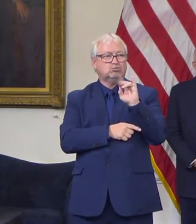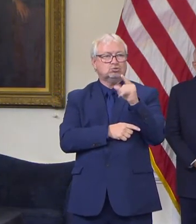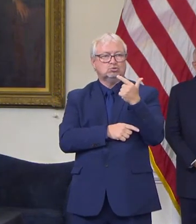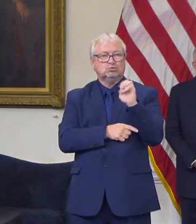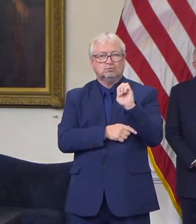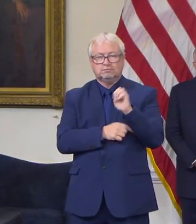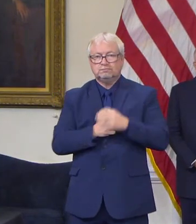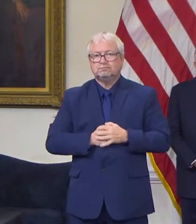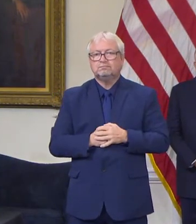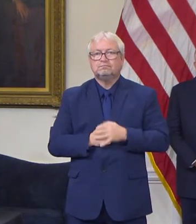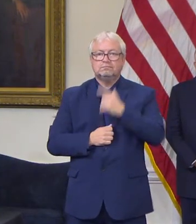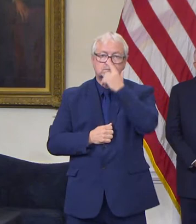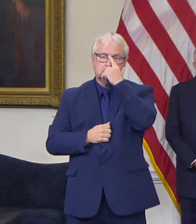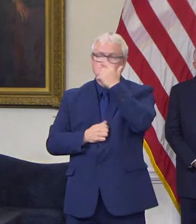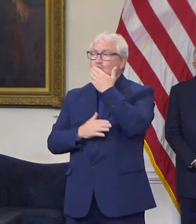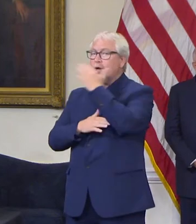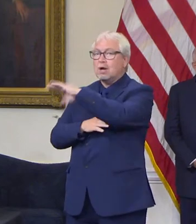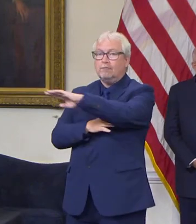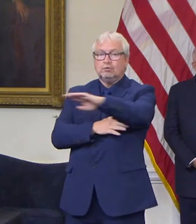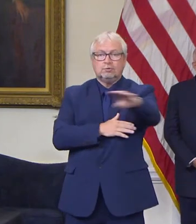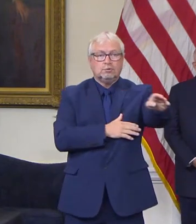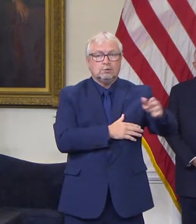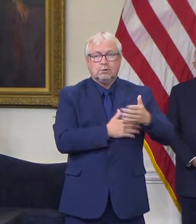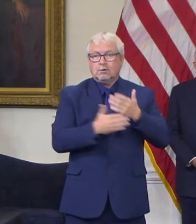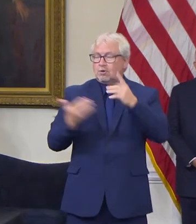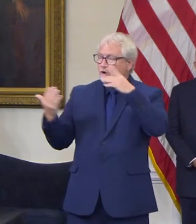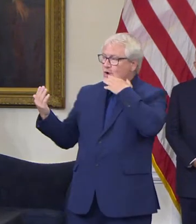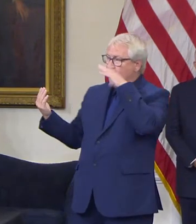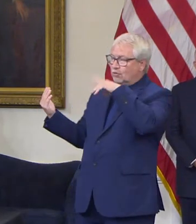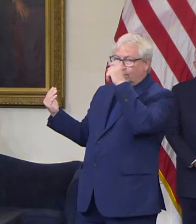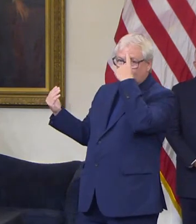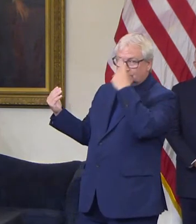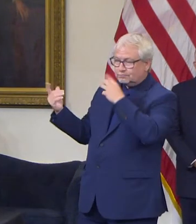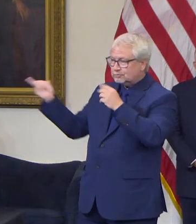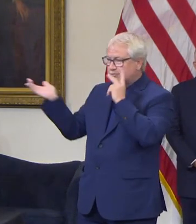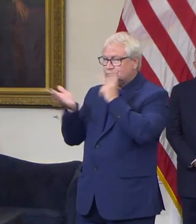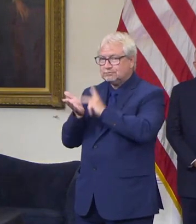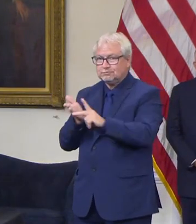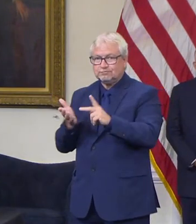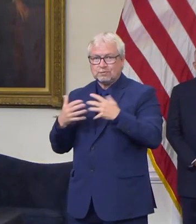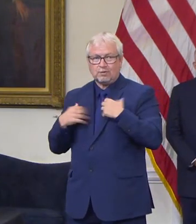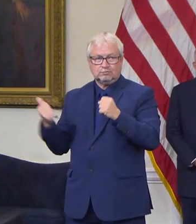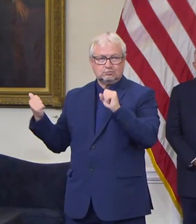. DR. DELBRIDGE: Good afternoon.